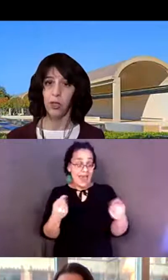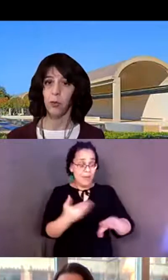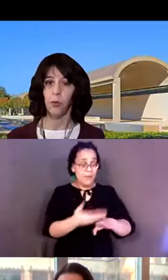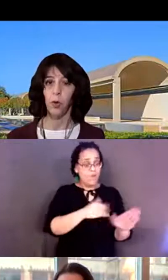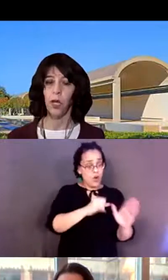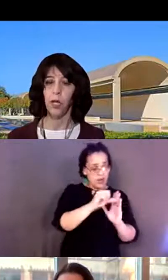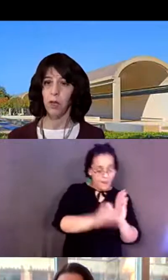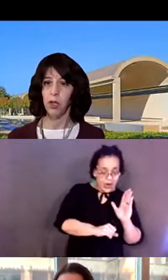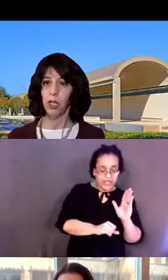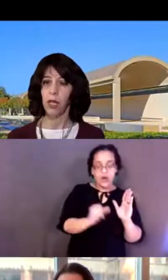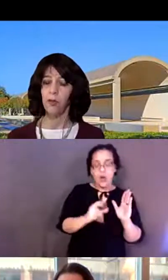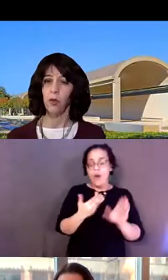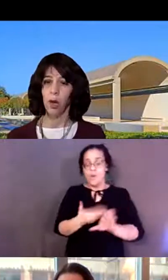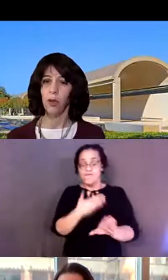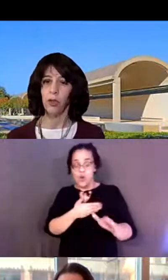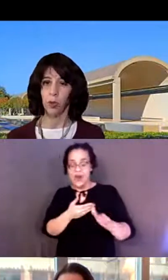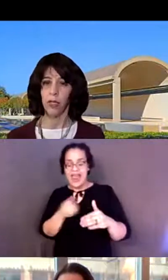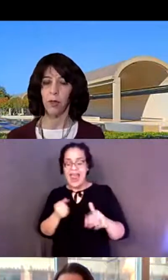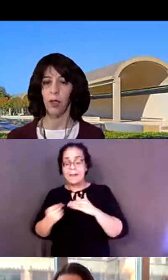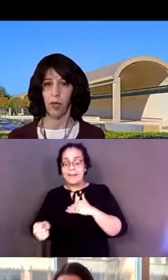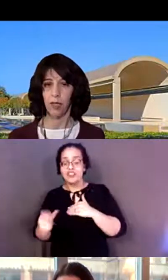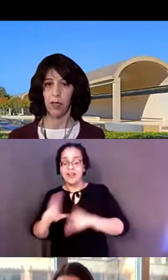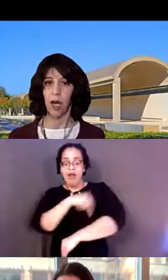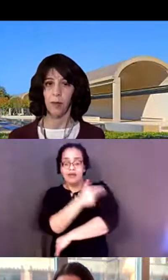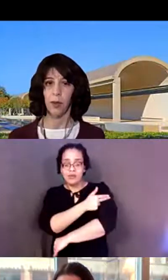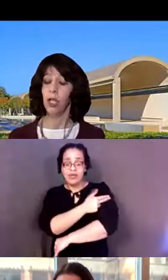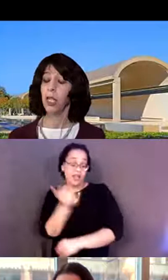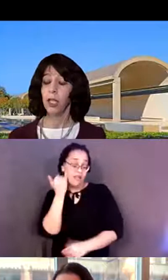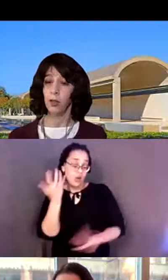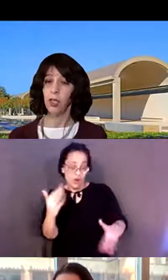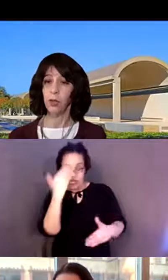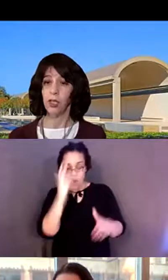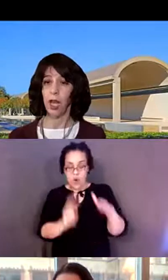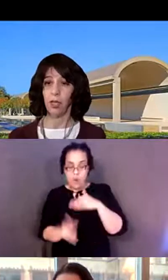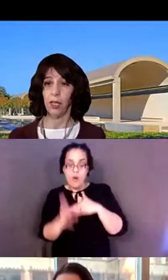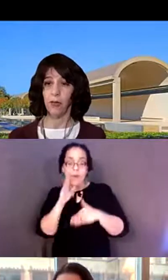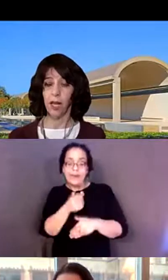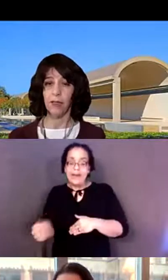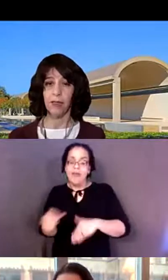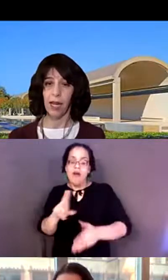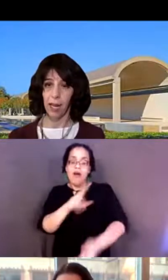before an admission if you know you're going to be going into the hospital. You